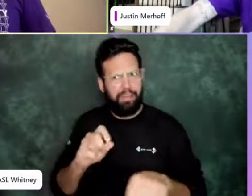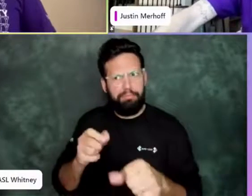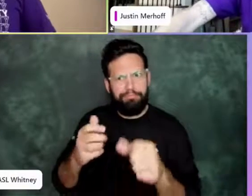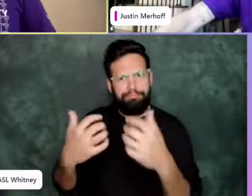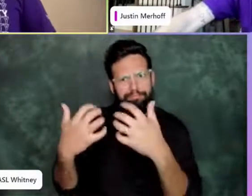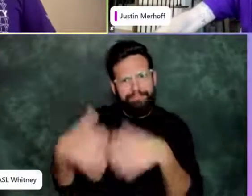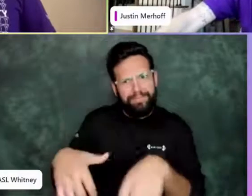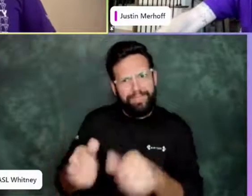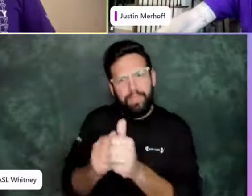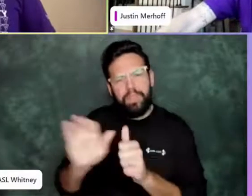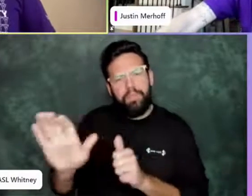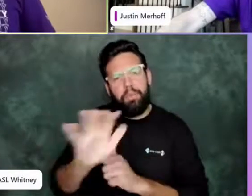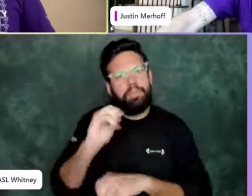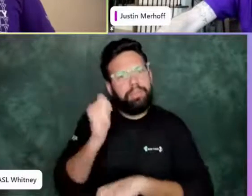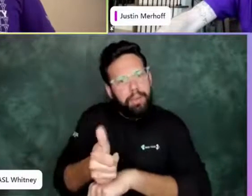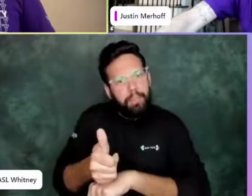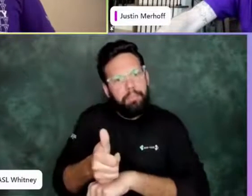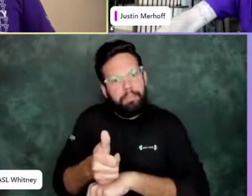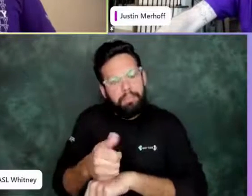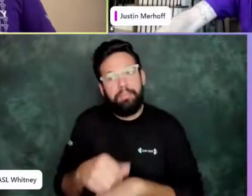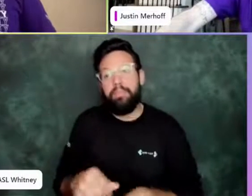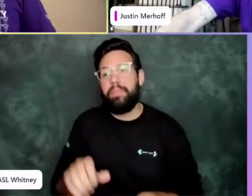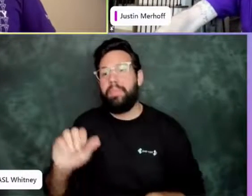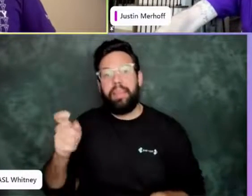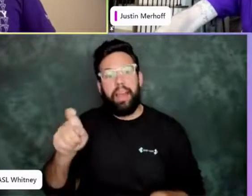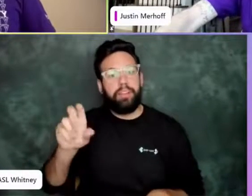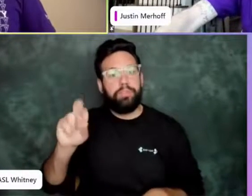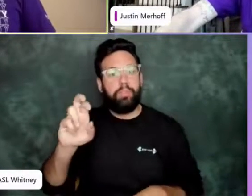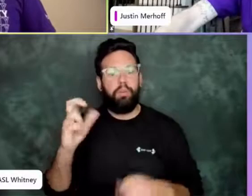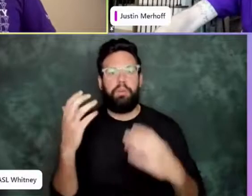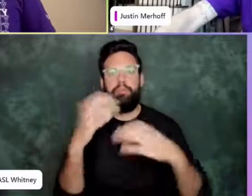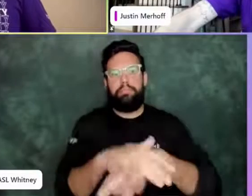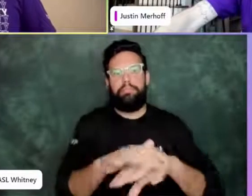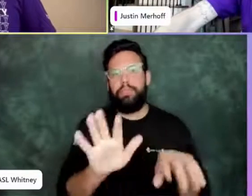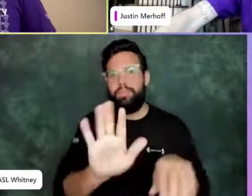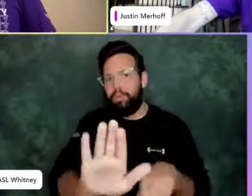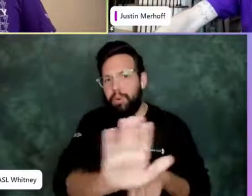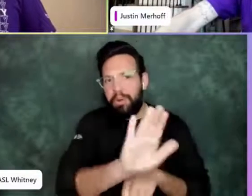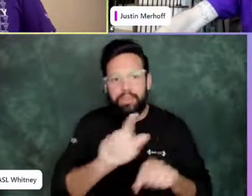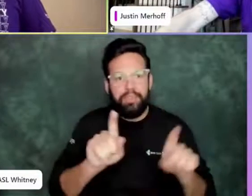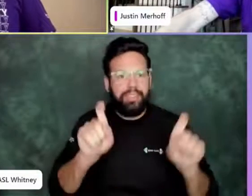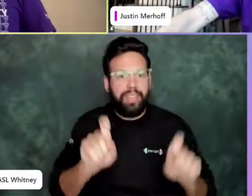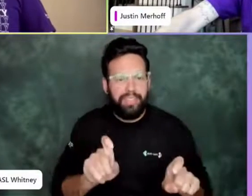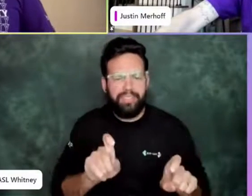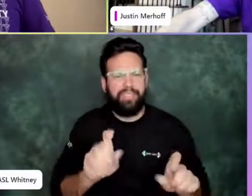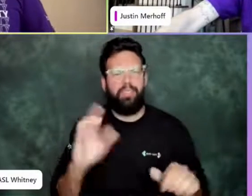And having axe-core integrated into your tests, however that is always better than nothing.